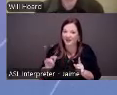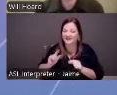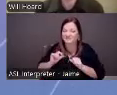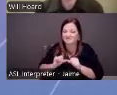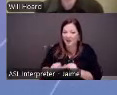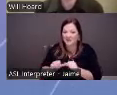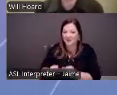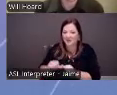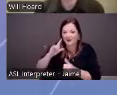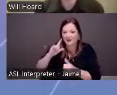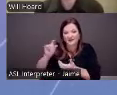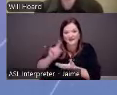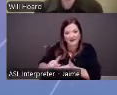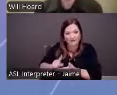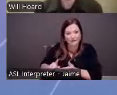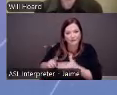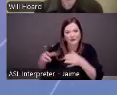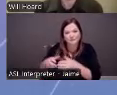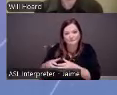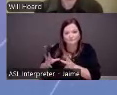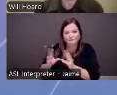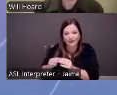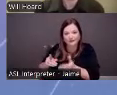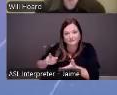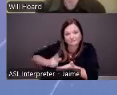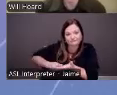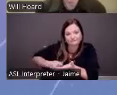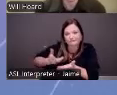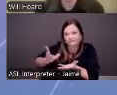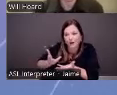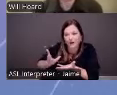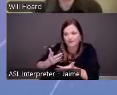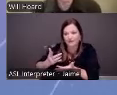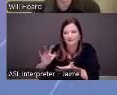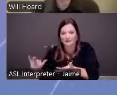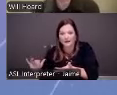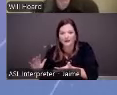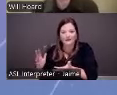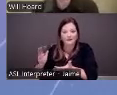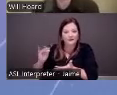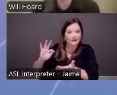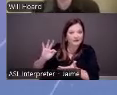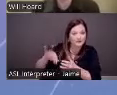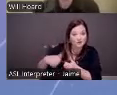and we would talk about what those sessions were like and if there were any challenges with confidentiality